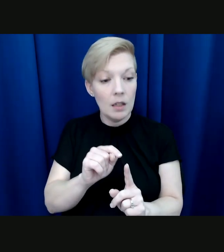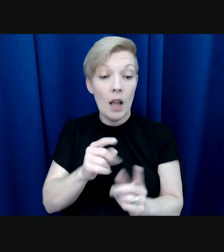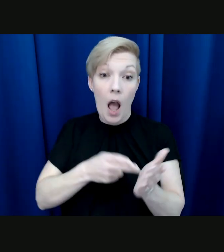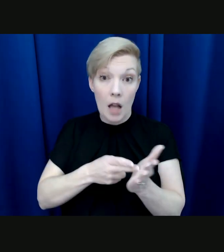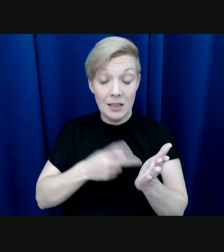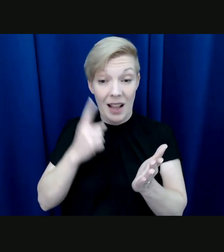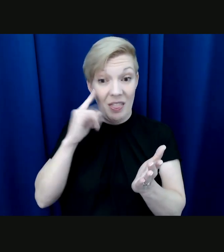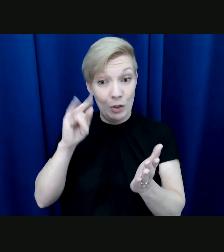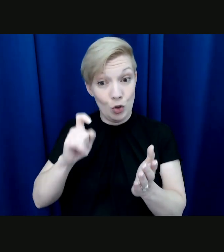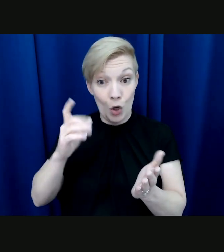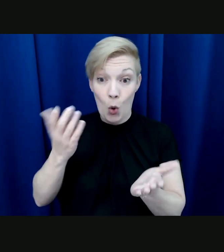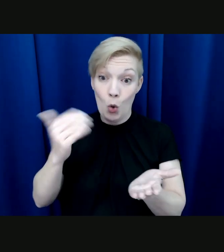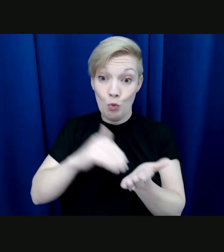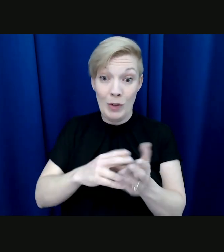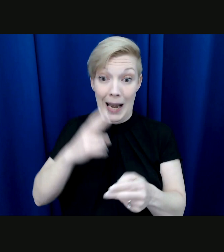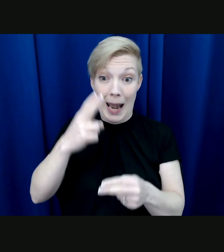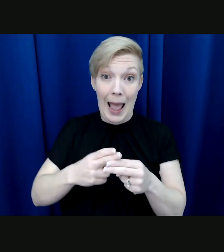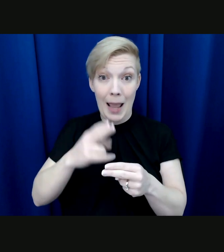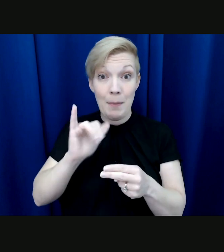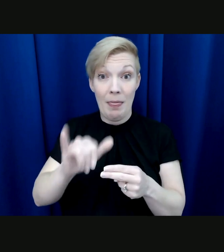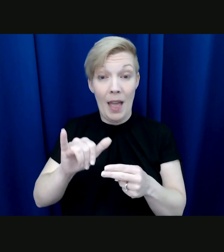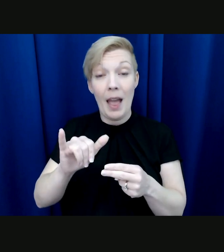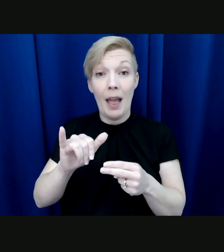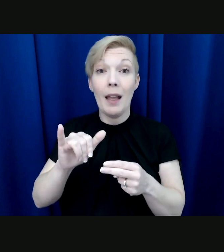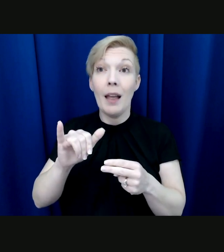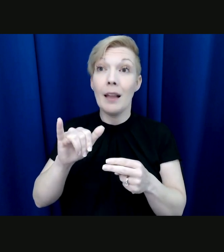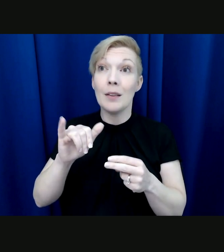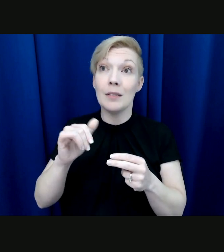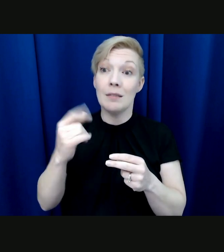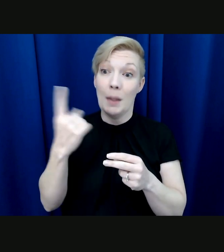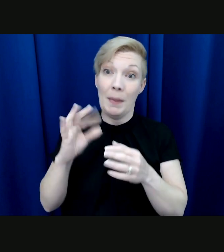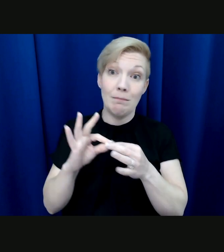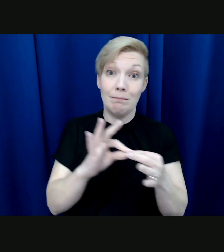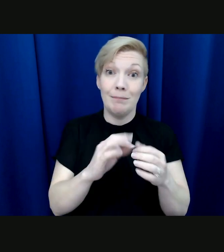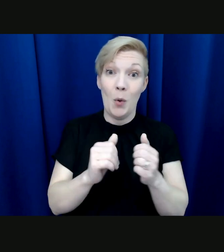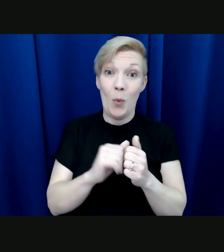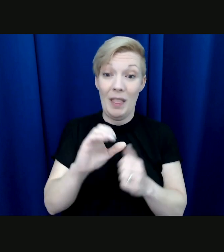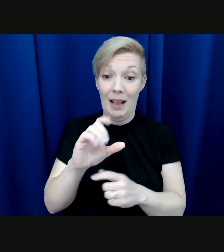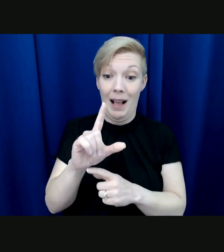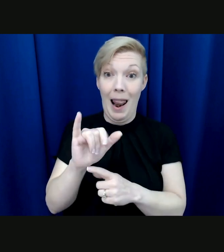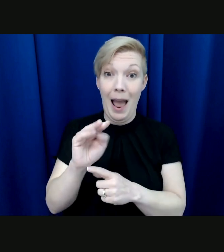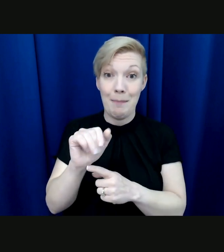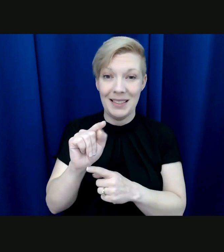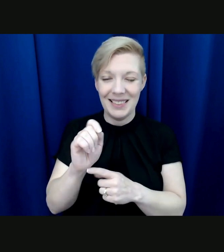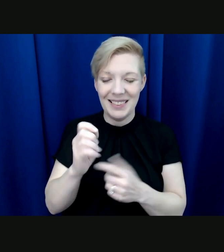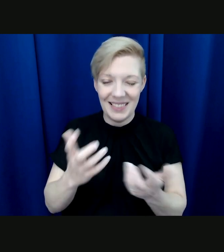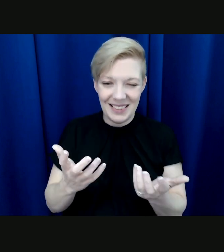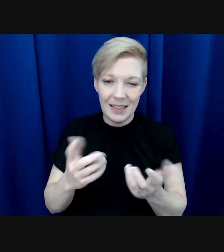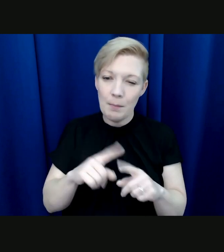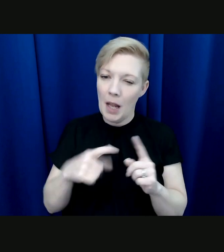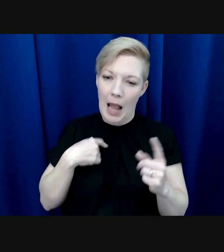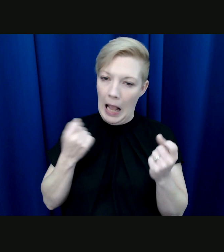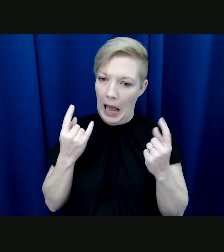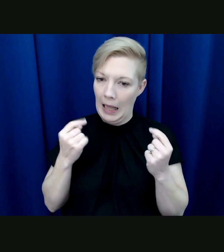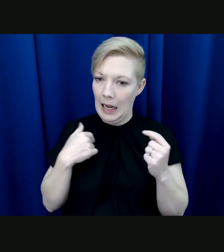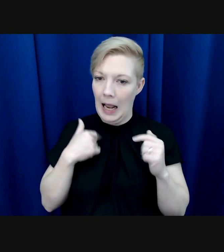more lean more into the climate part of it. But I get it. I, you know, I'm not telling anybody how to do their job